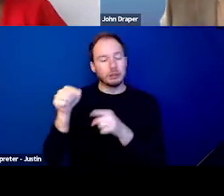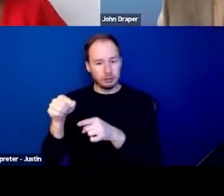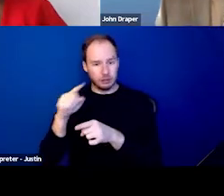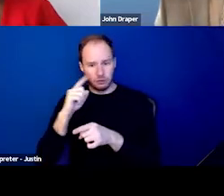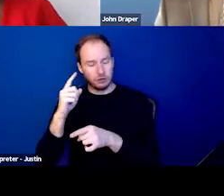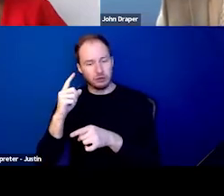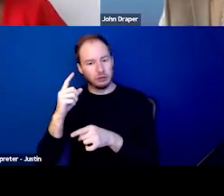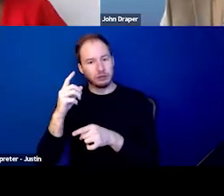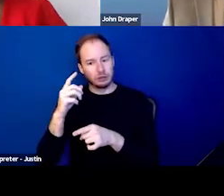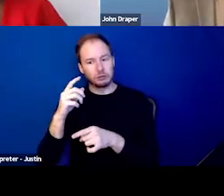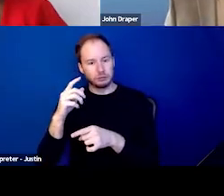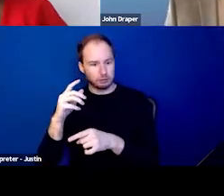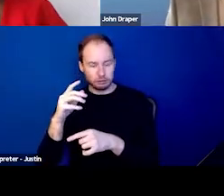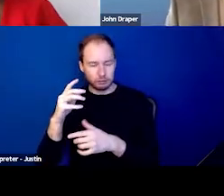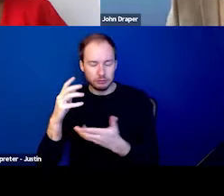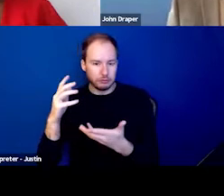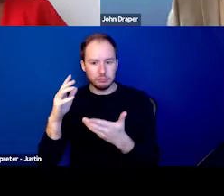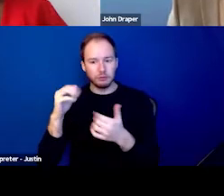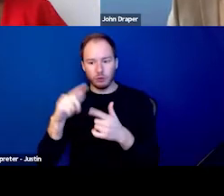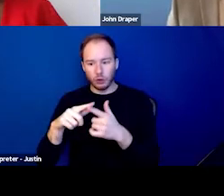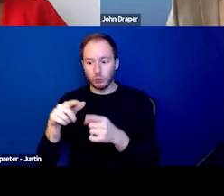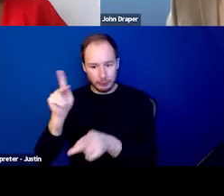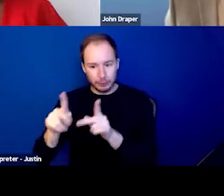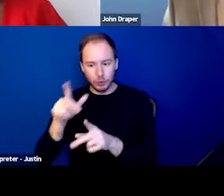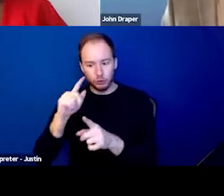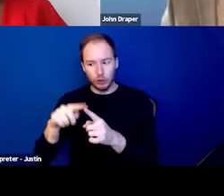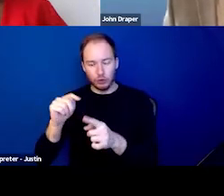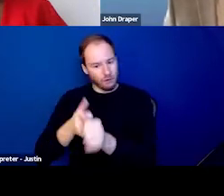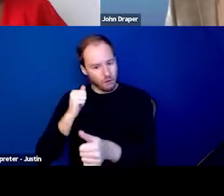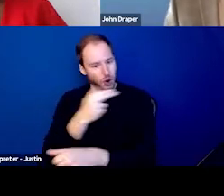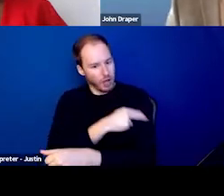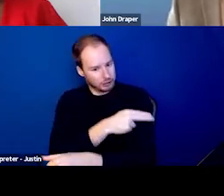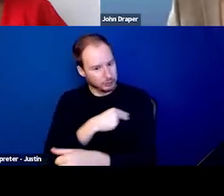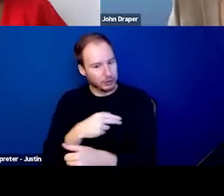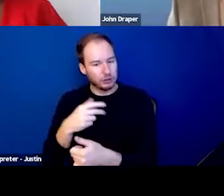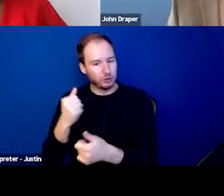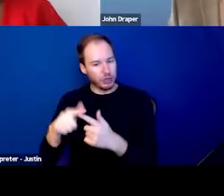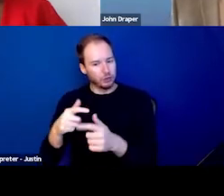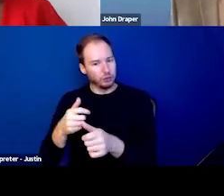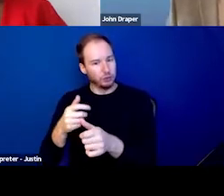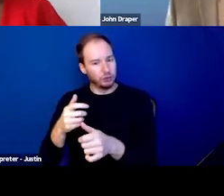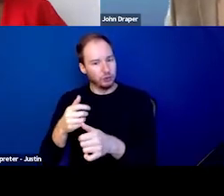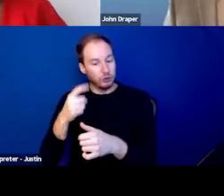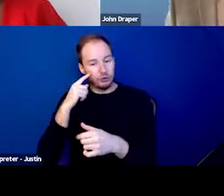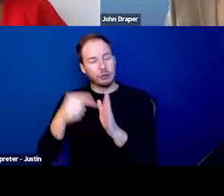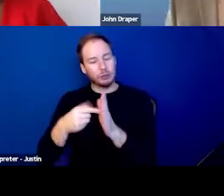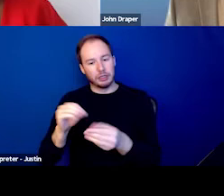of keeping people out of hospitals effectively. About 90% of the time, we were able to keep them out of hospitals here in Brooklyn.